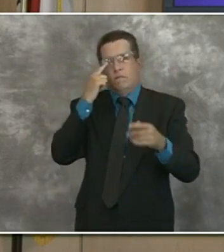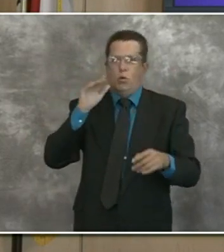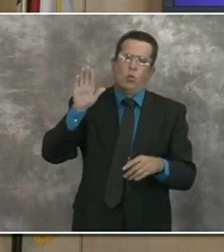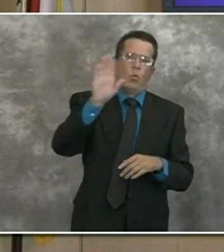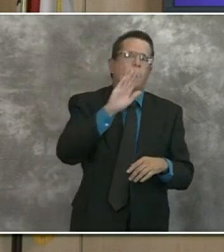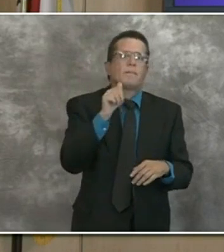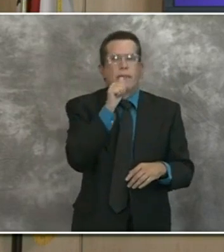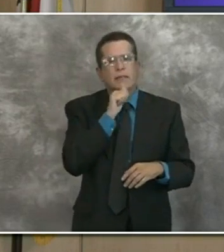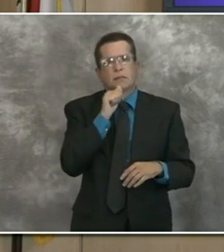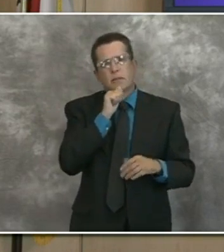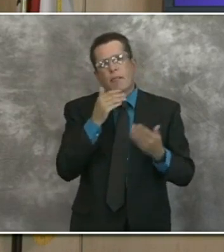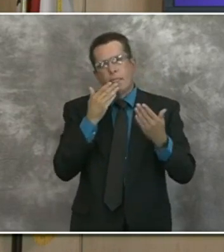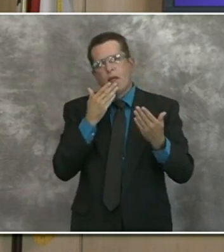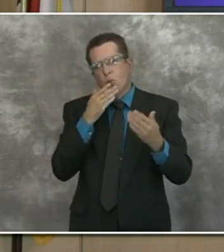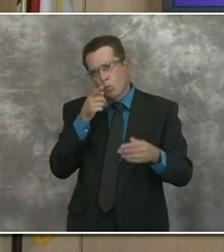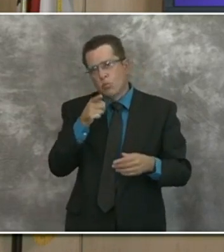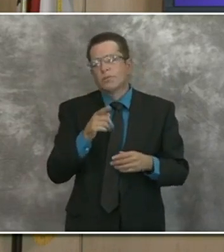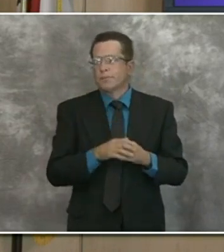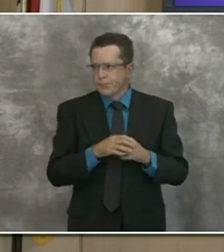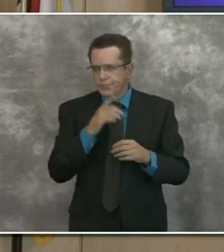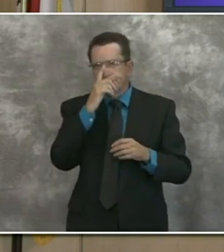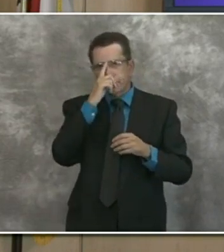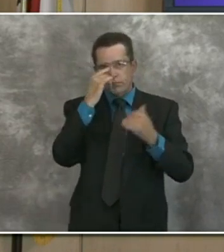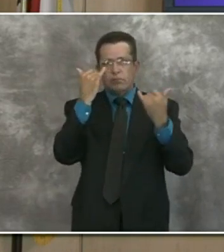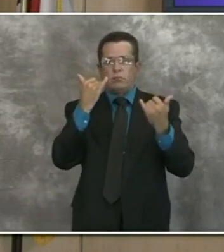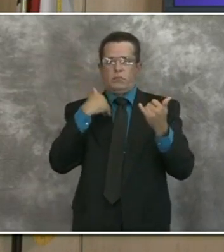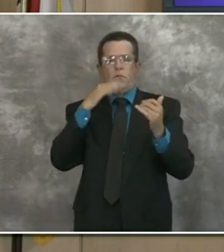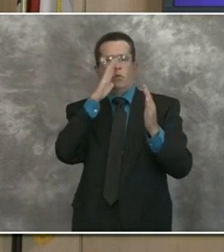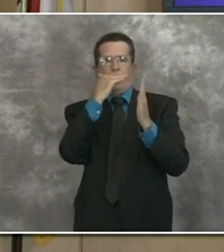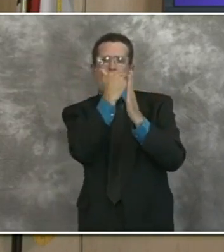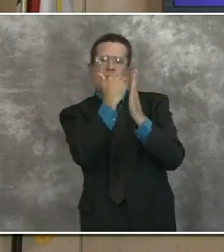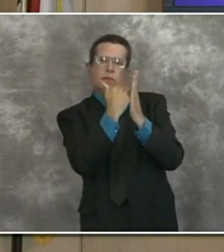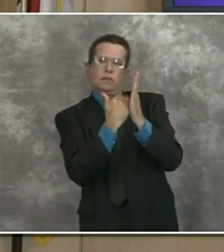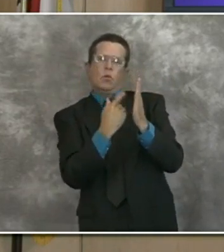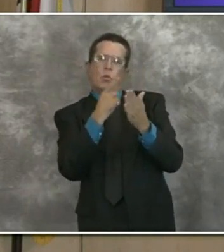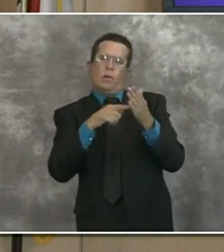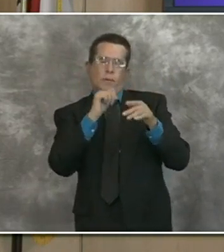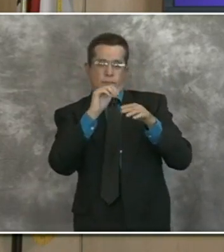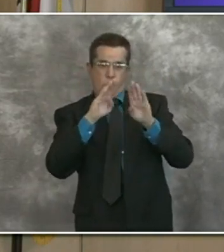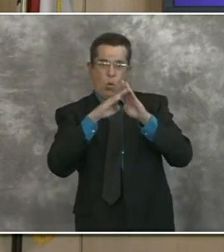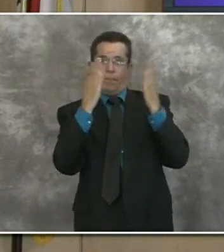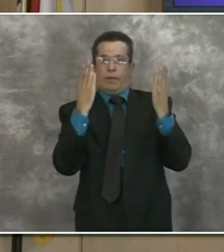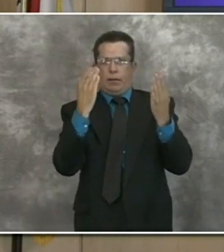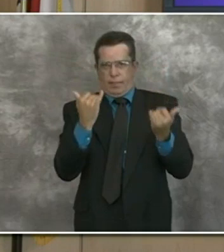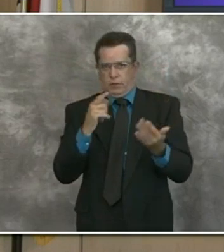TO MOVE FORWARD. WITH THESE CHANGES. THANK YOU FOR YOUR